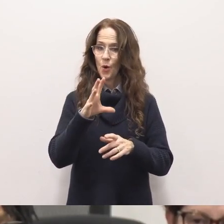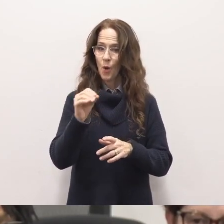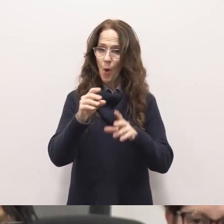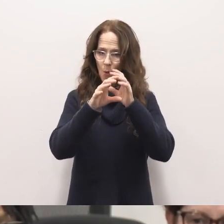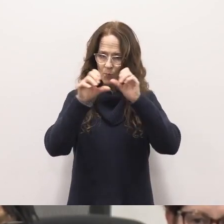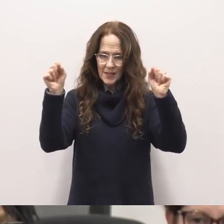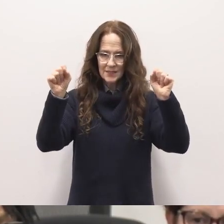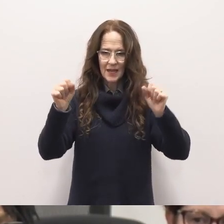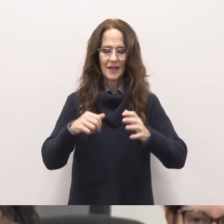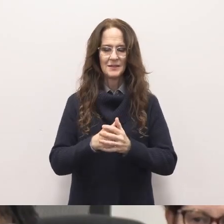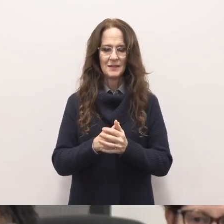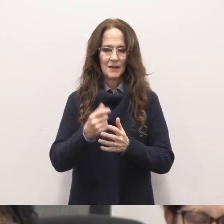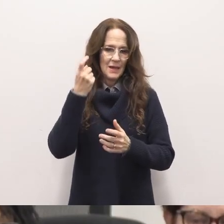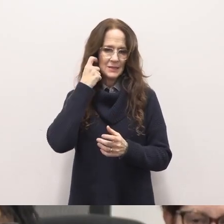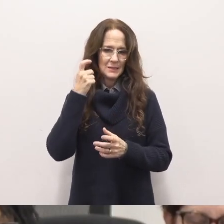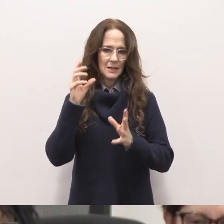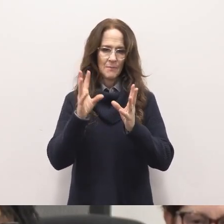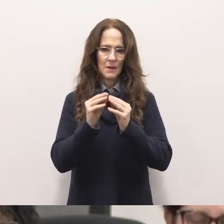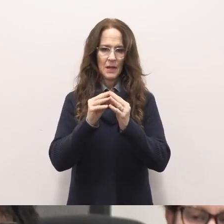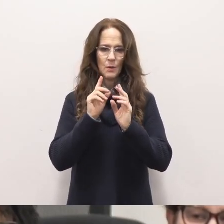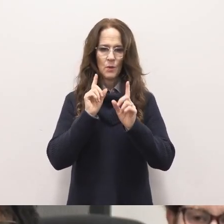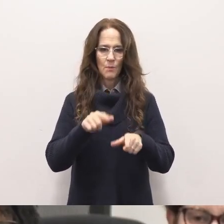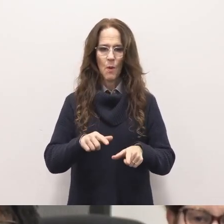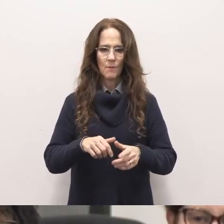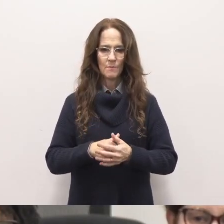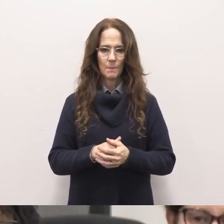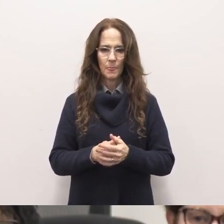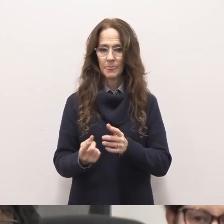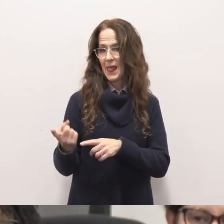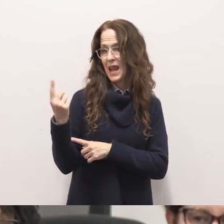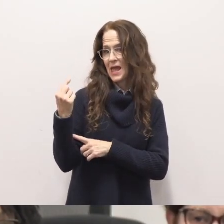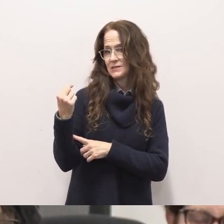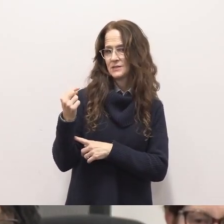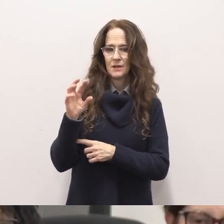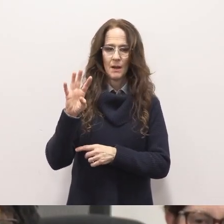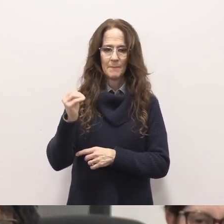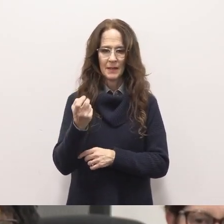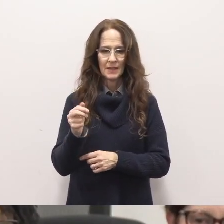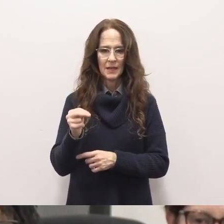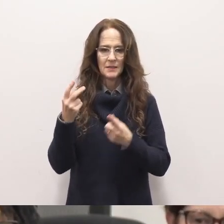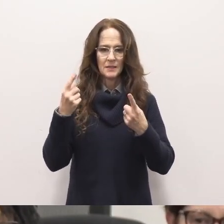Since the last meeting report a year ago, Millikan High School has accomplished a lot